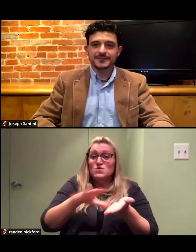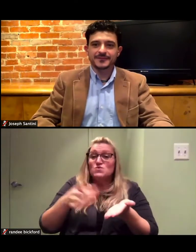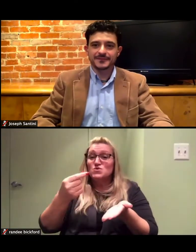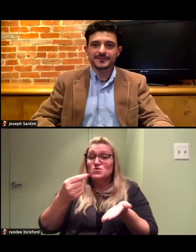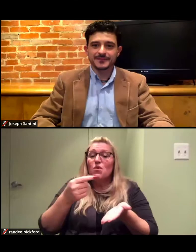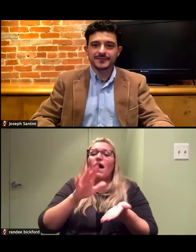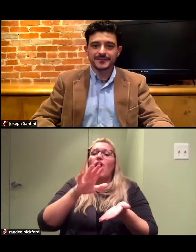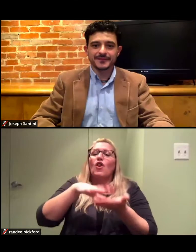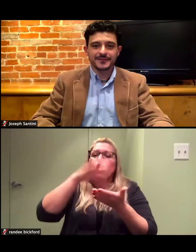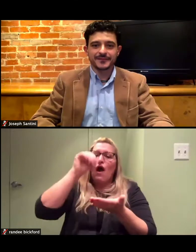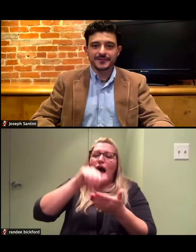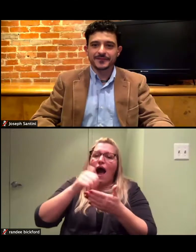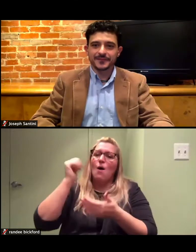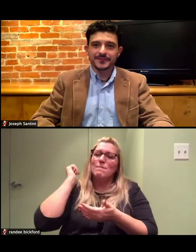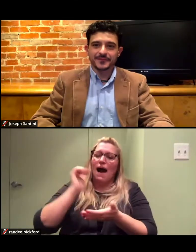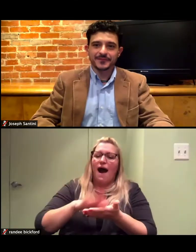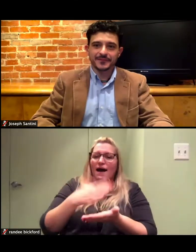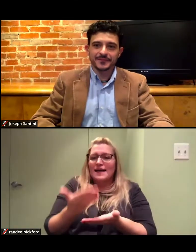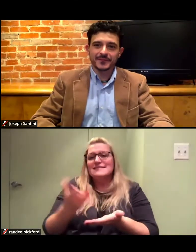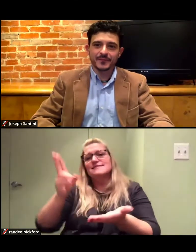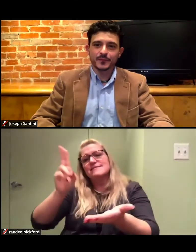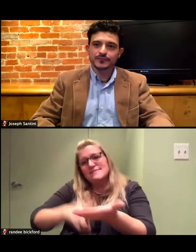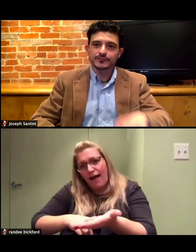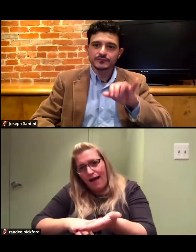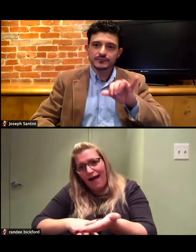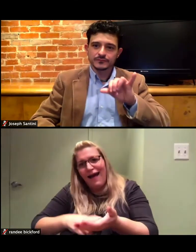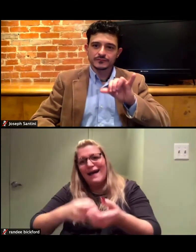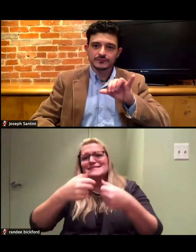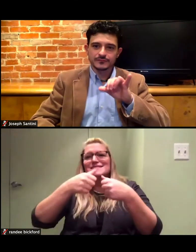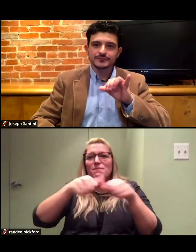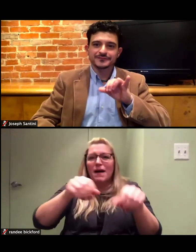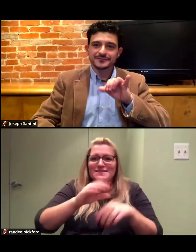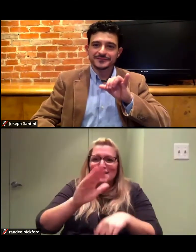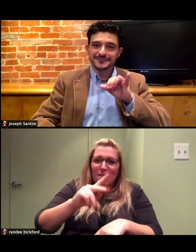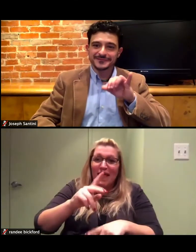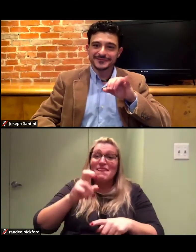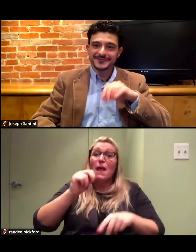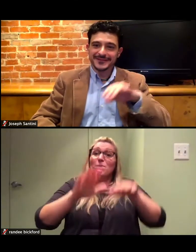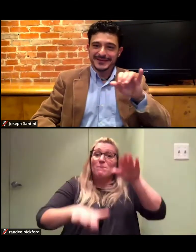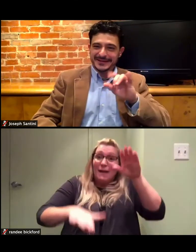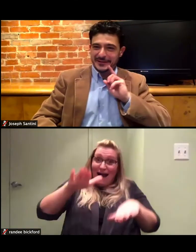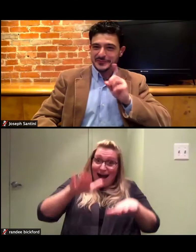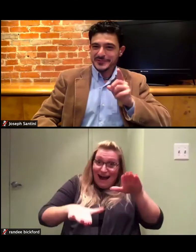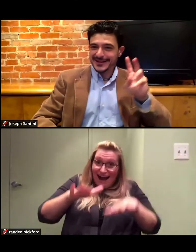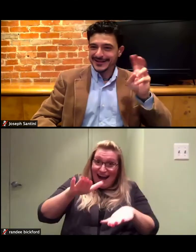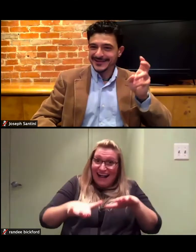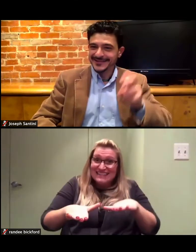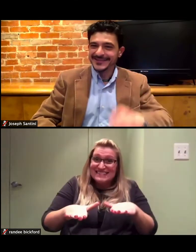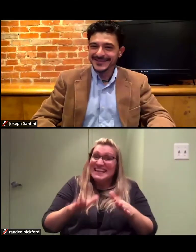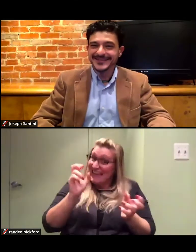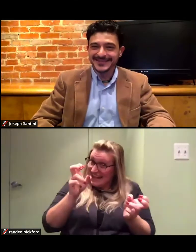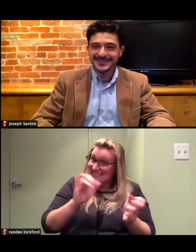So, I would write them a cheque by the end of the week so they could learn how to endorse it on the back of the cheque and deposit it into the bank.